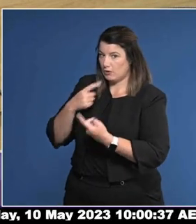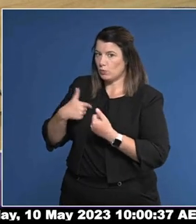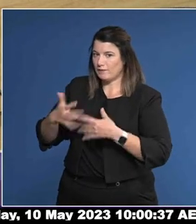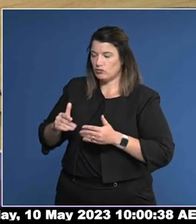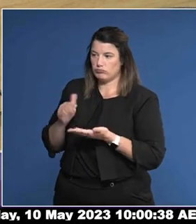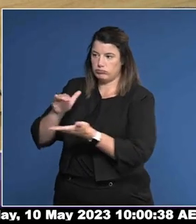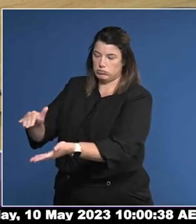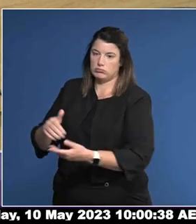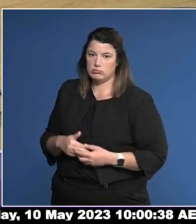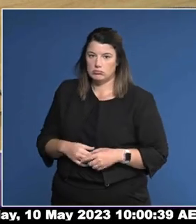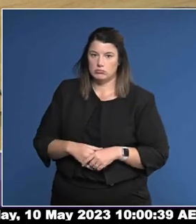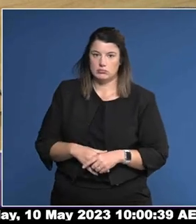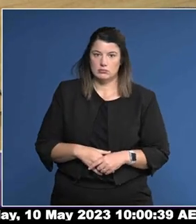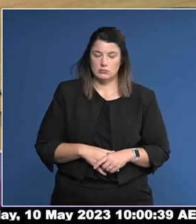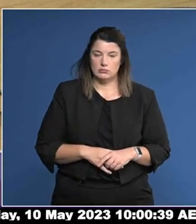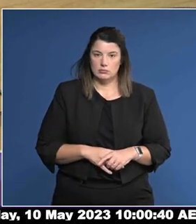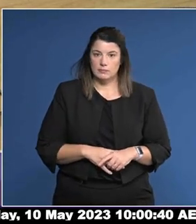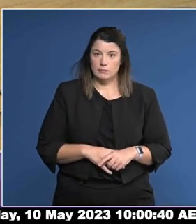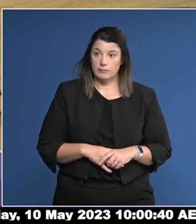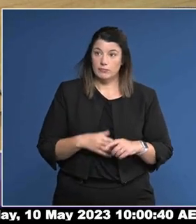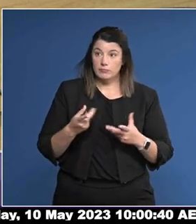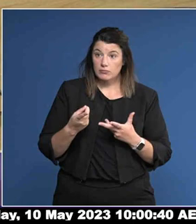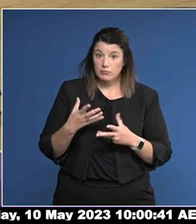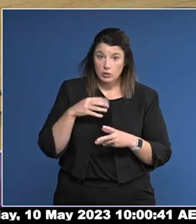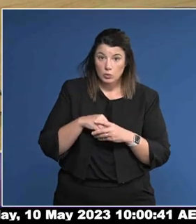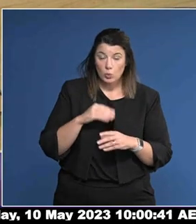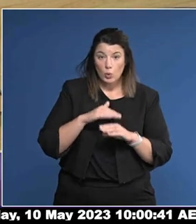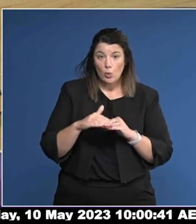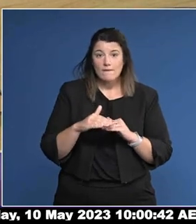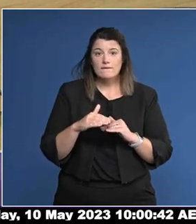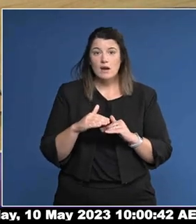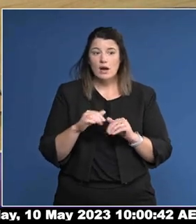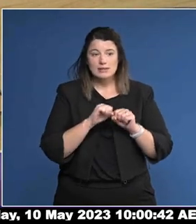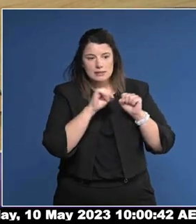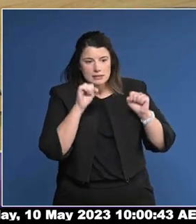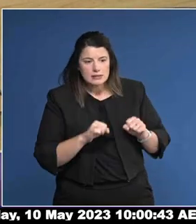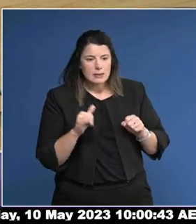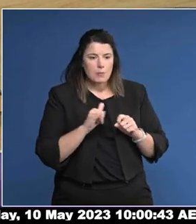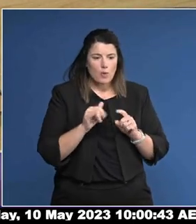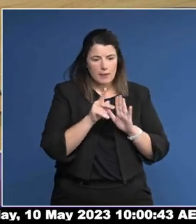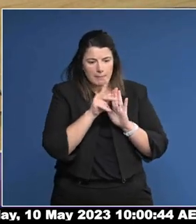Did that include information of a systemic or general nature about policies and practices? DR CRAWFORD: Yes, that's right.